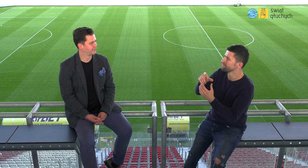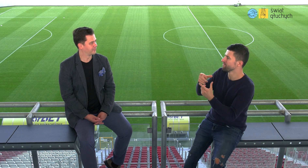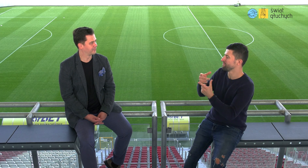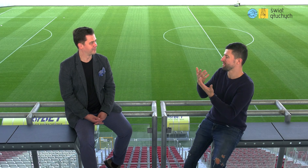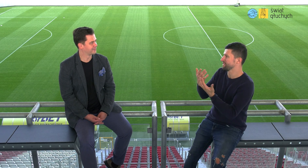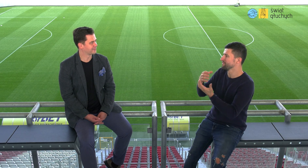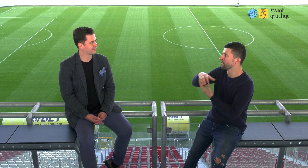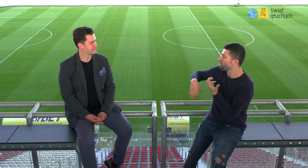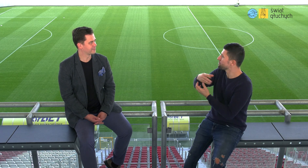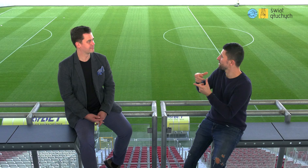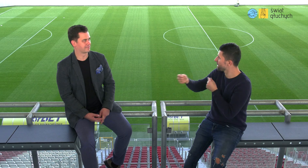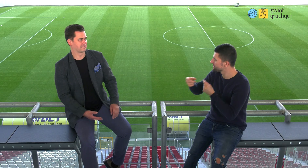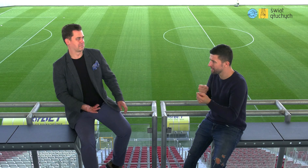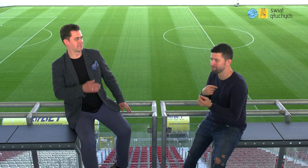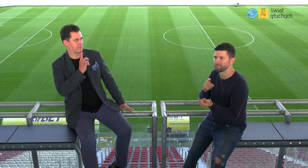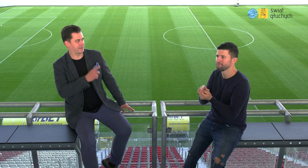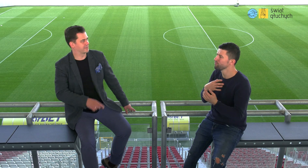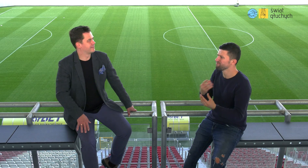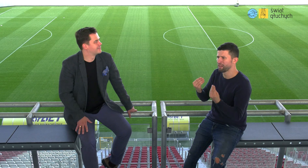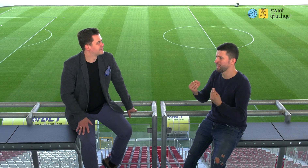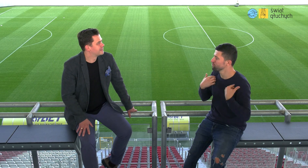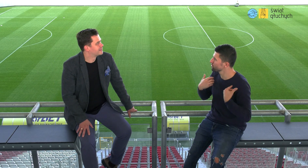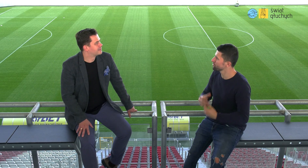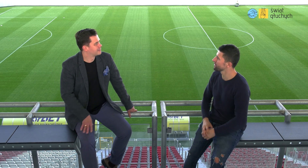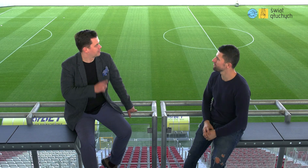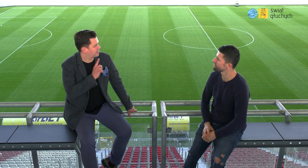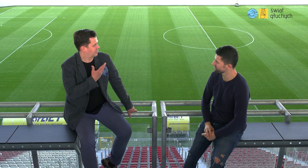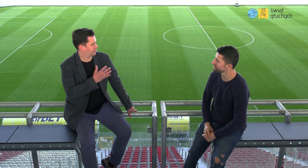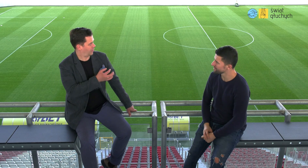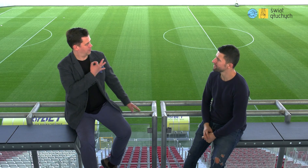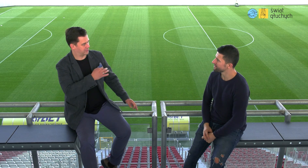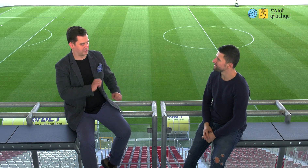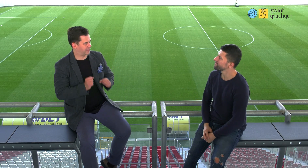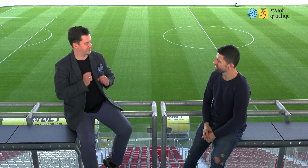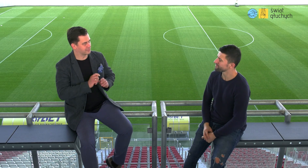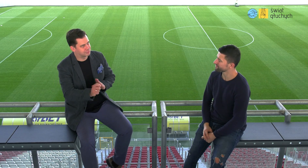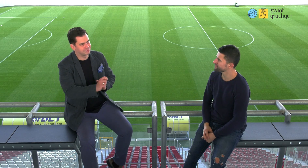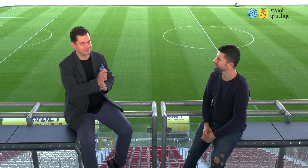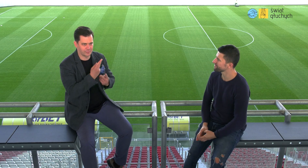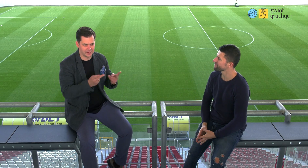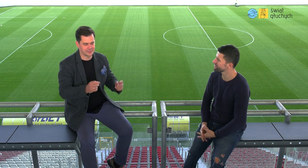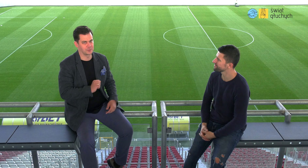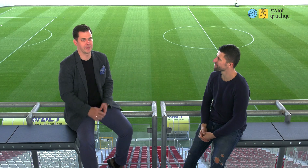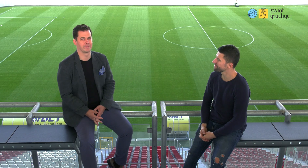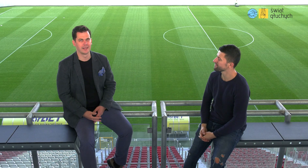I meet world stars. A truly wonderful experience. From what you say it's really a super experience.